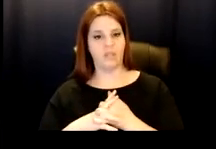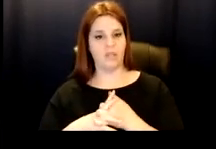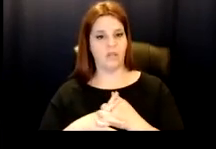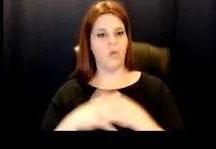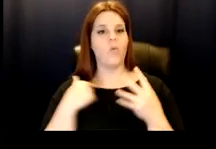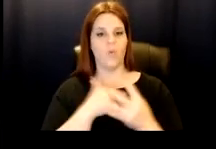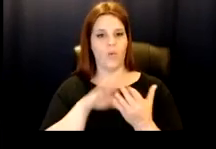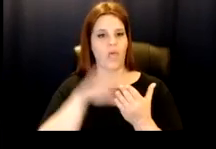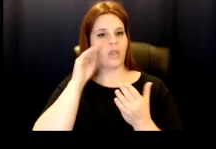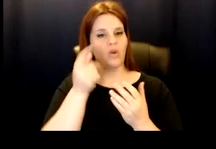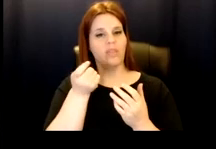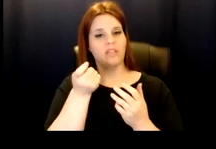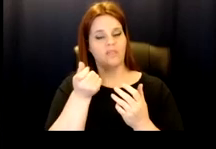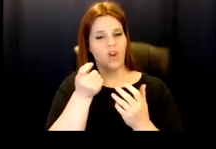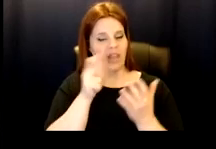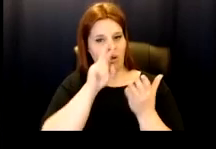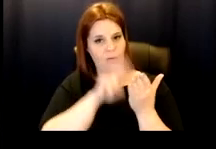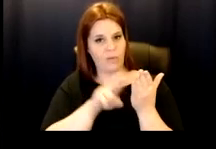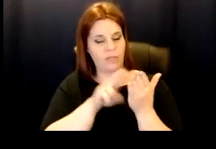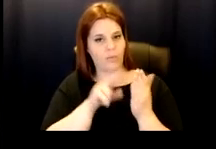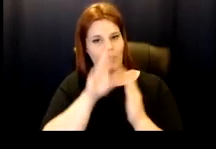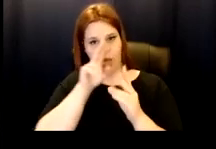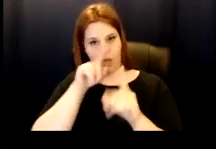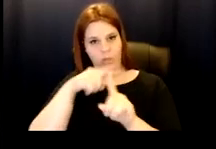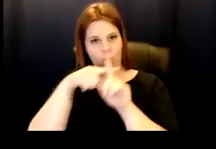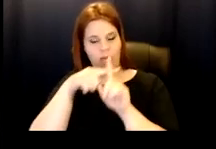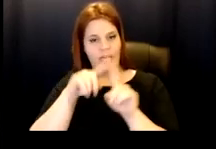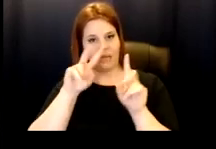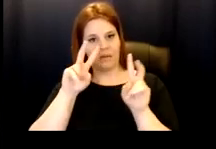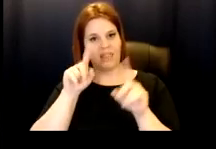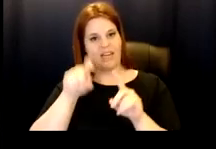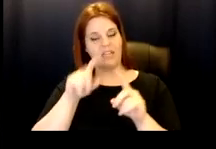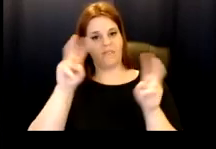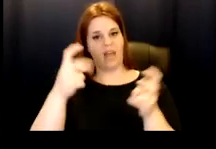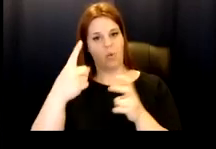is little research targeting the Title I needs of small businesses but targeted bursts of